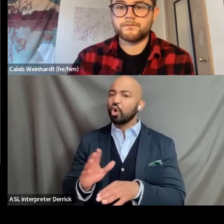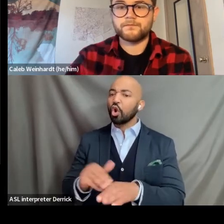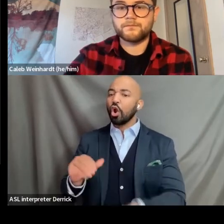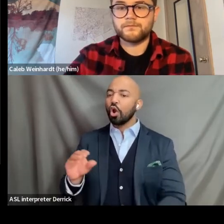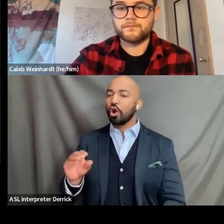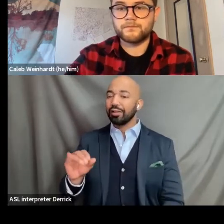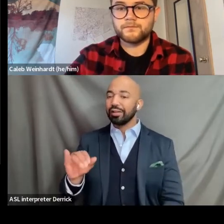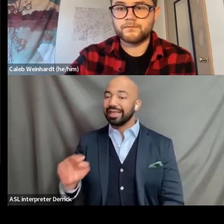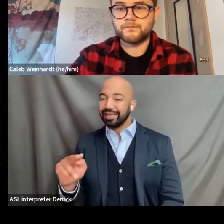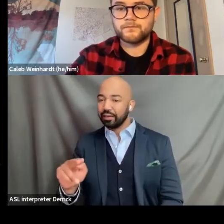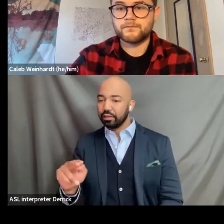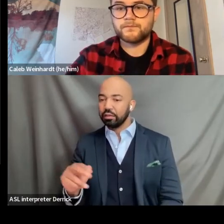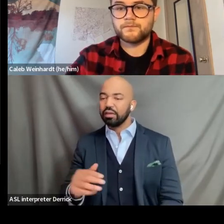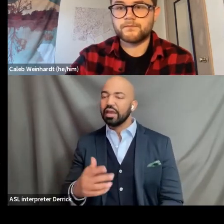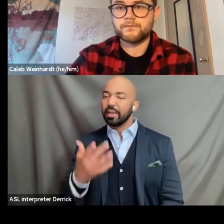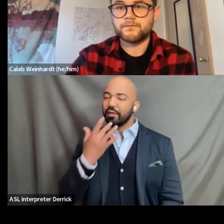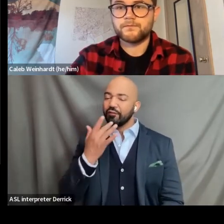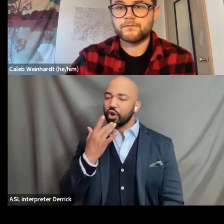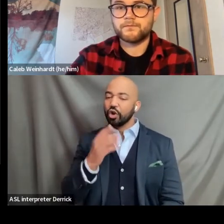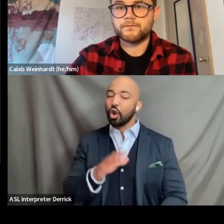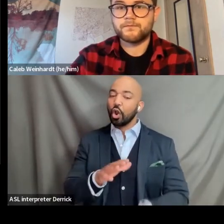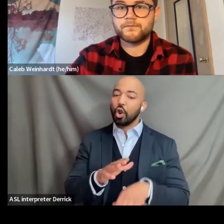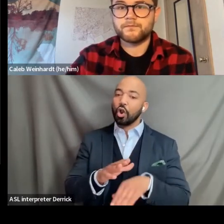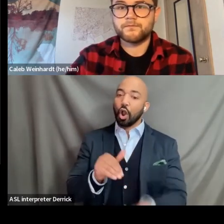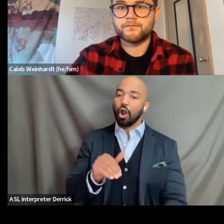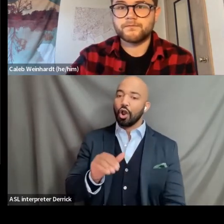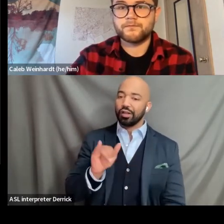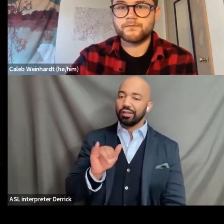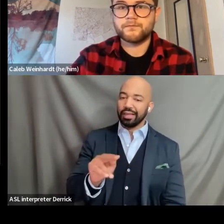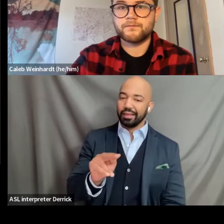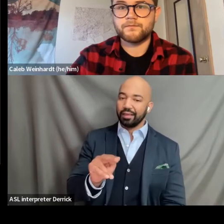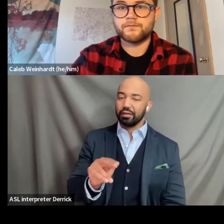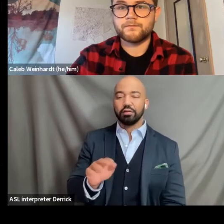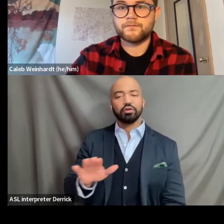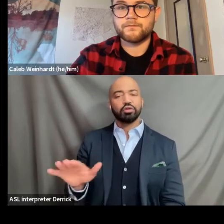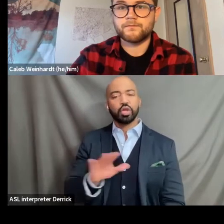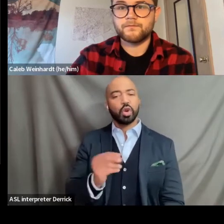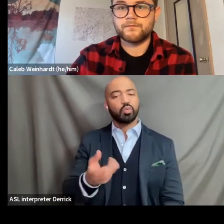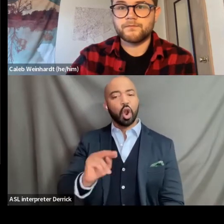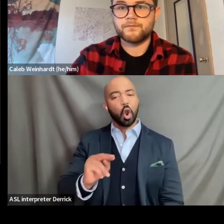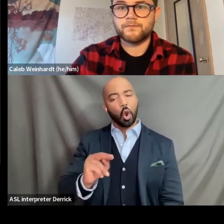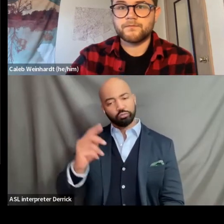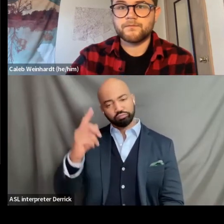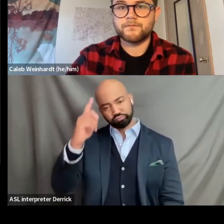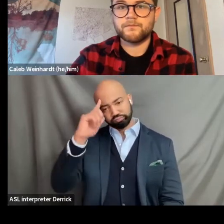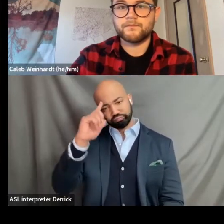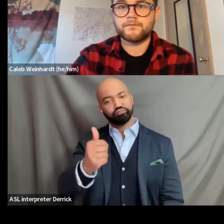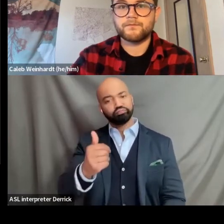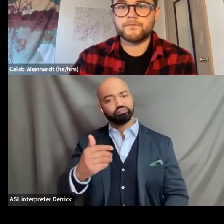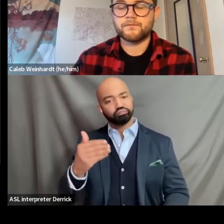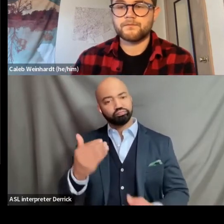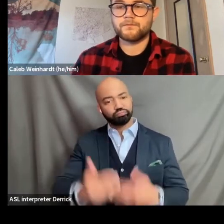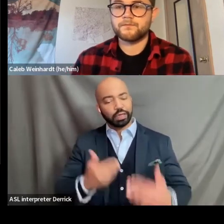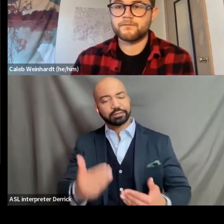I'm much more in favor of calling people in but y'all can have your own style but you know, if you hear something that's a microaggression